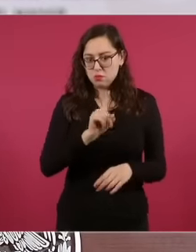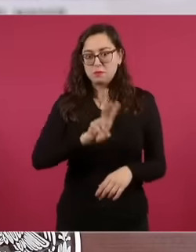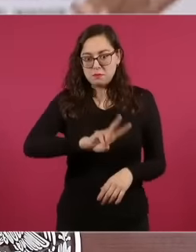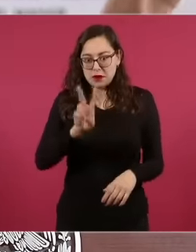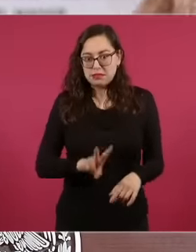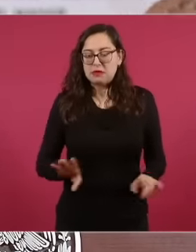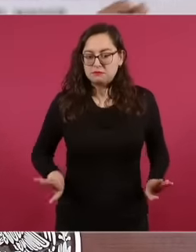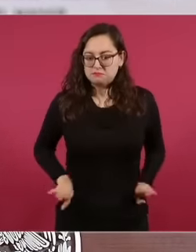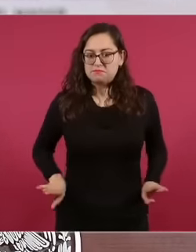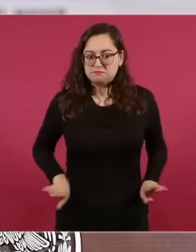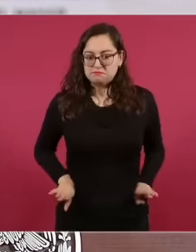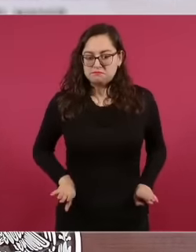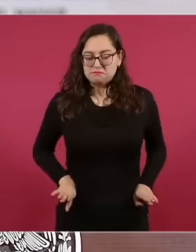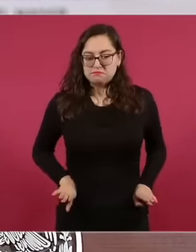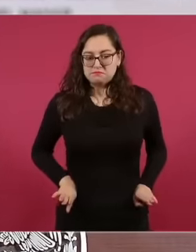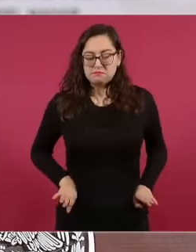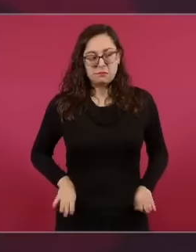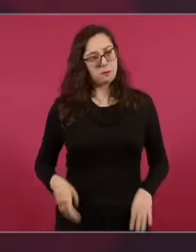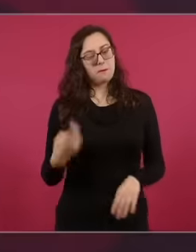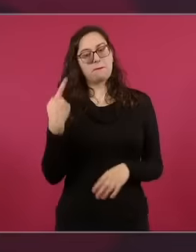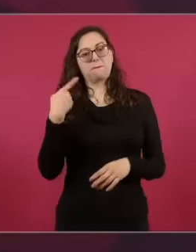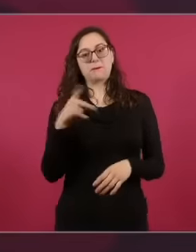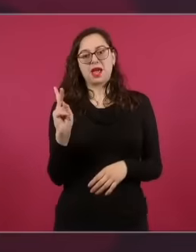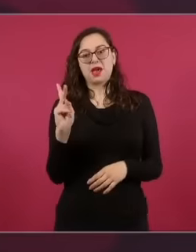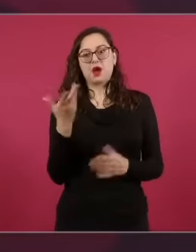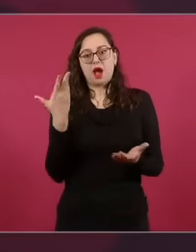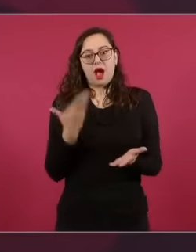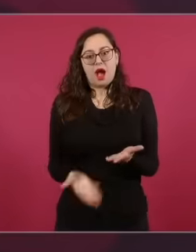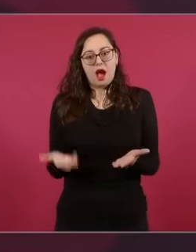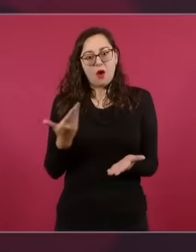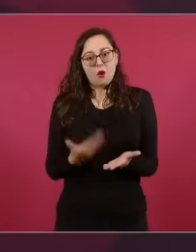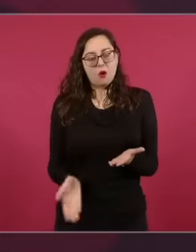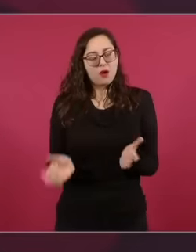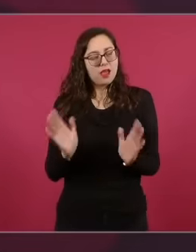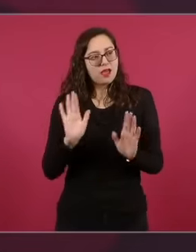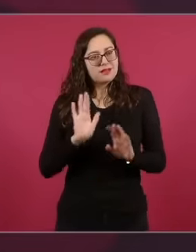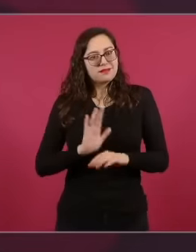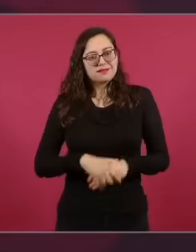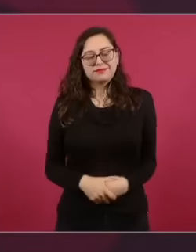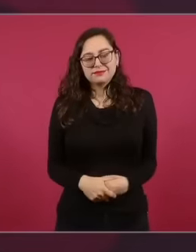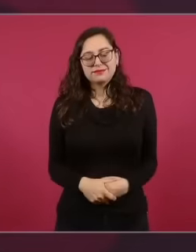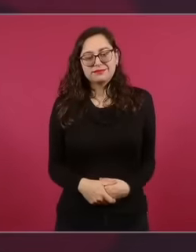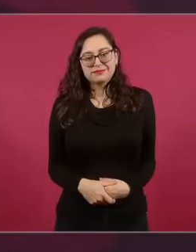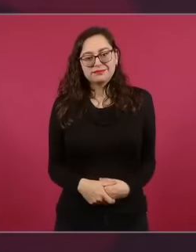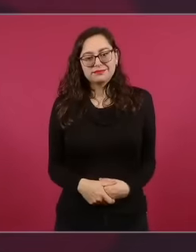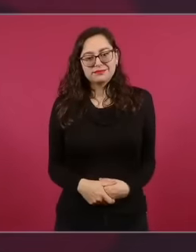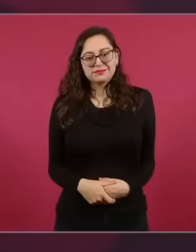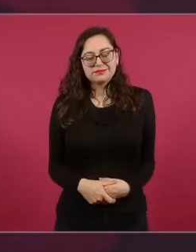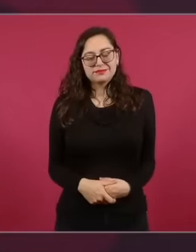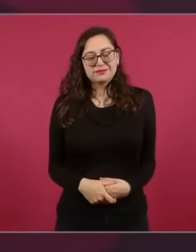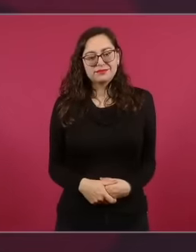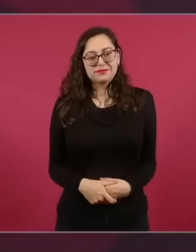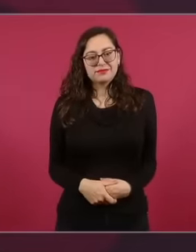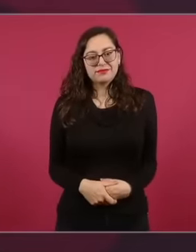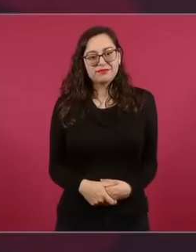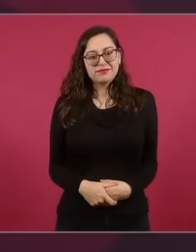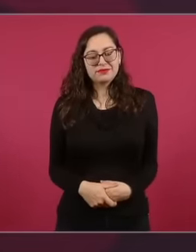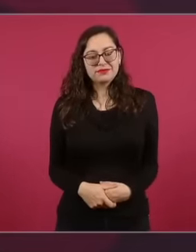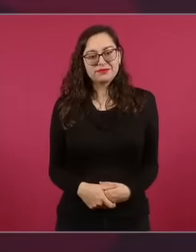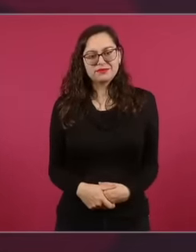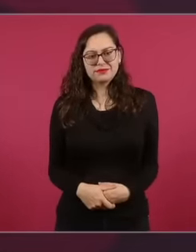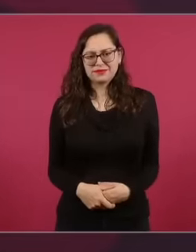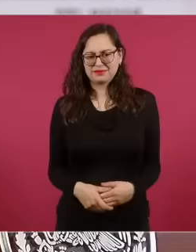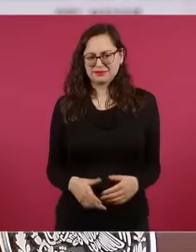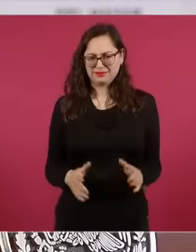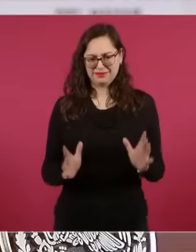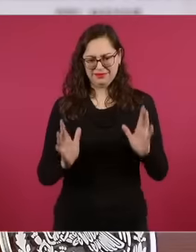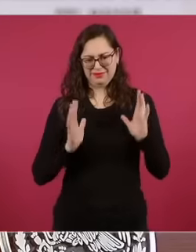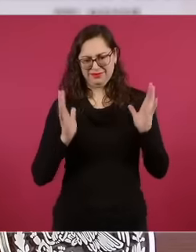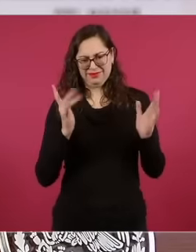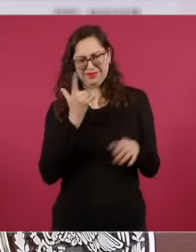lately there have been this, as you